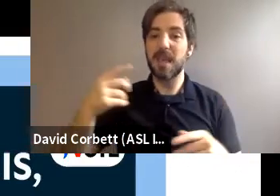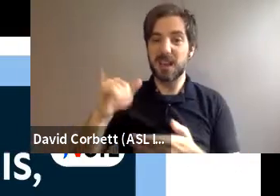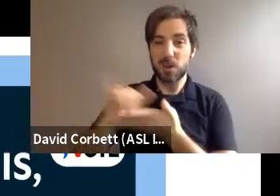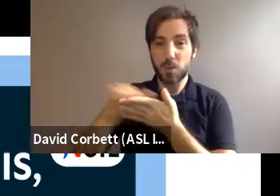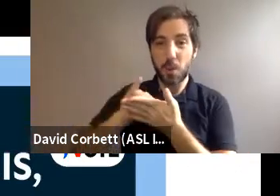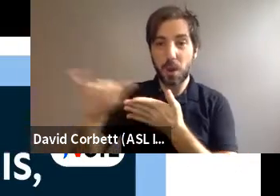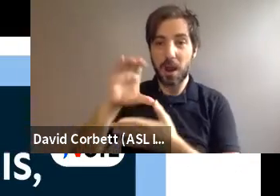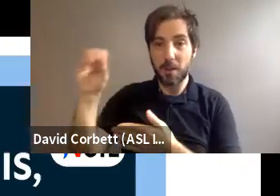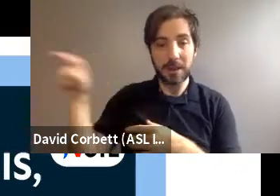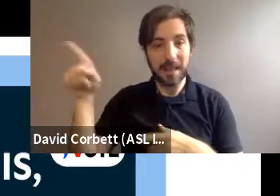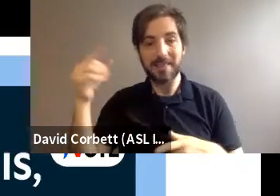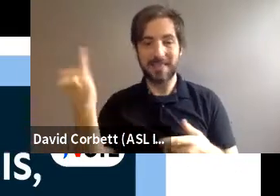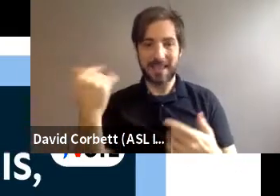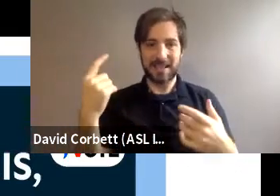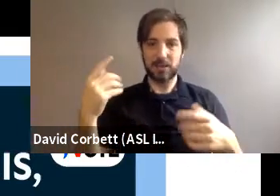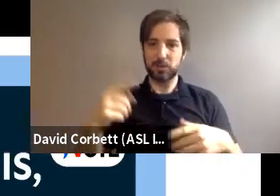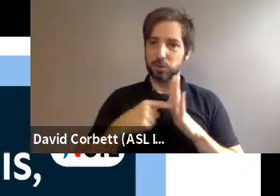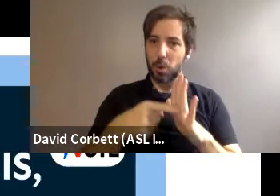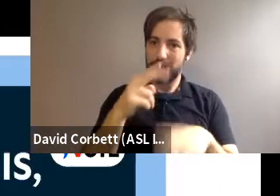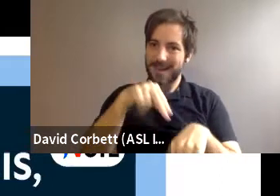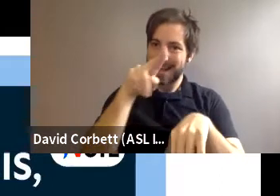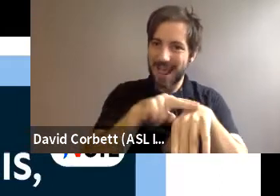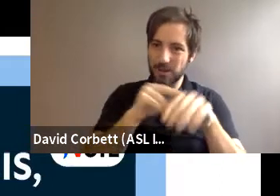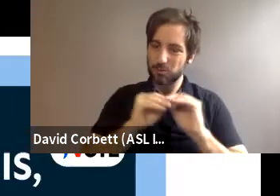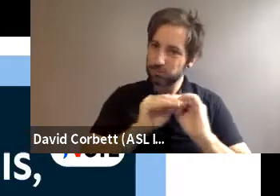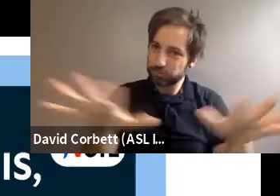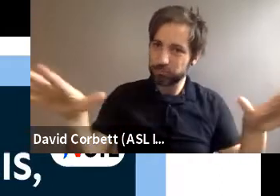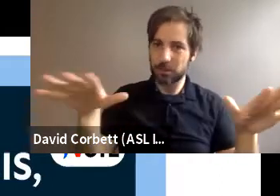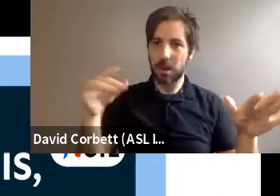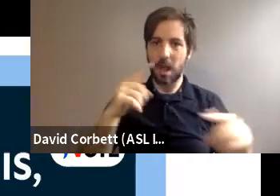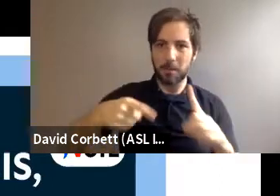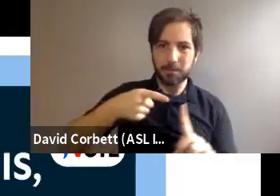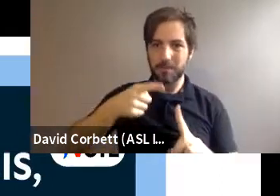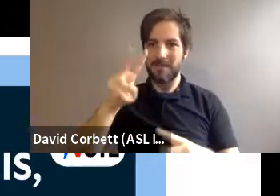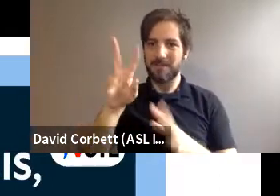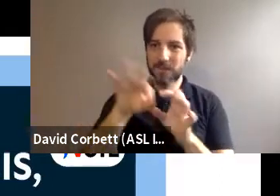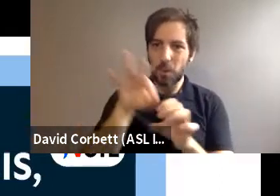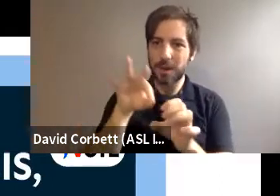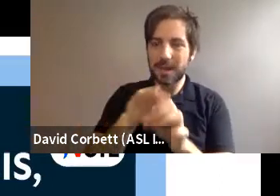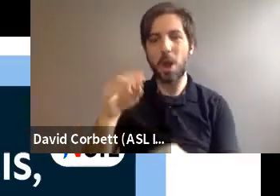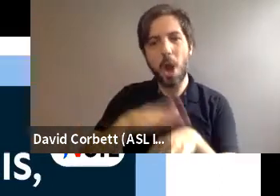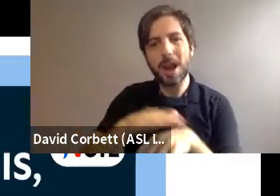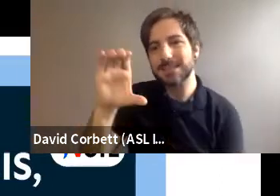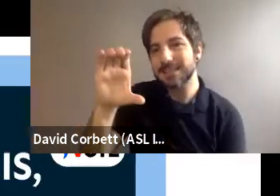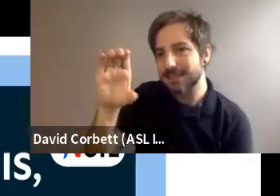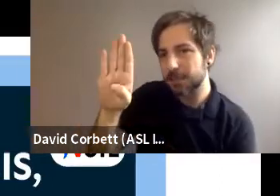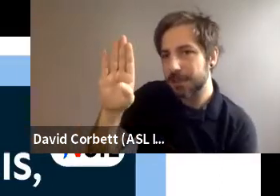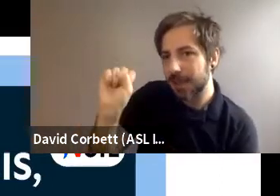about voting that was produced by Global Citizen and seen on CBS and multiple channels. And